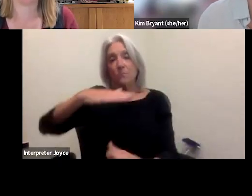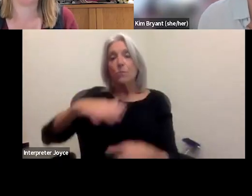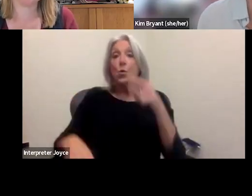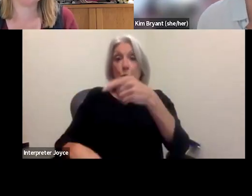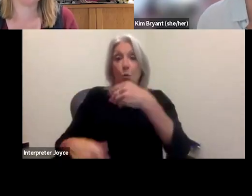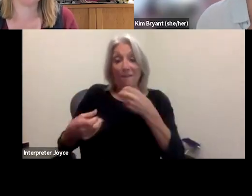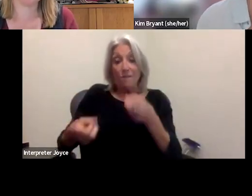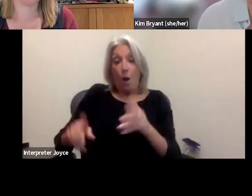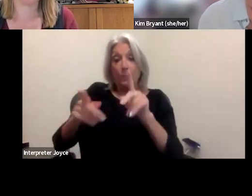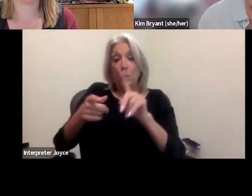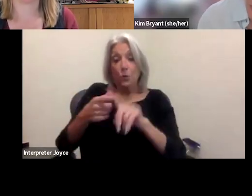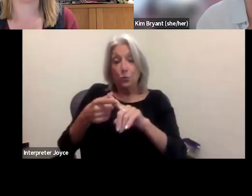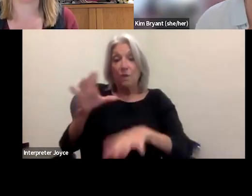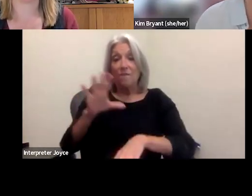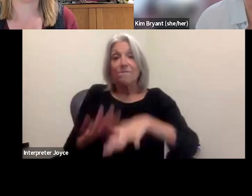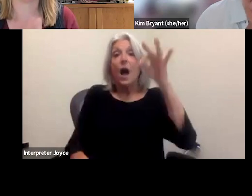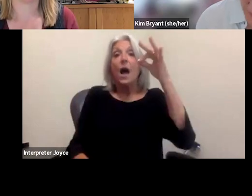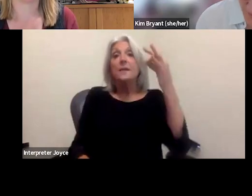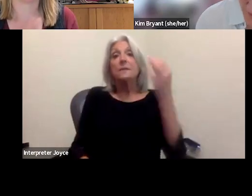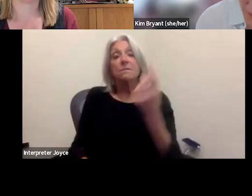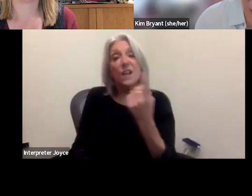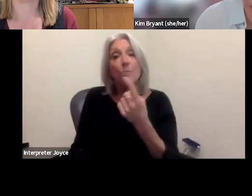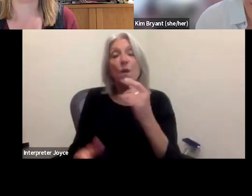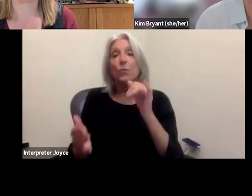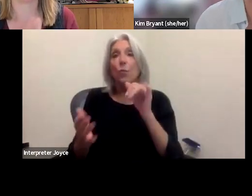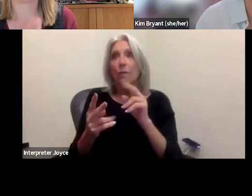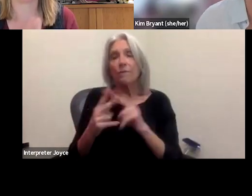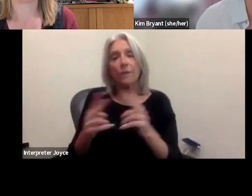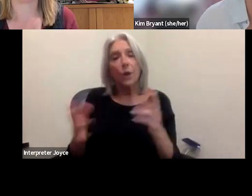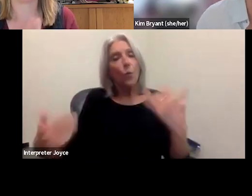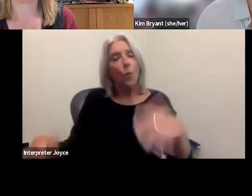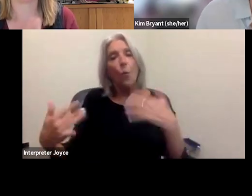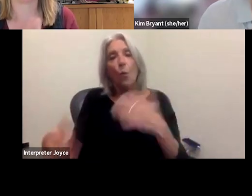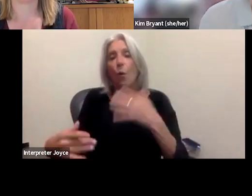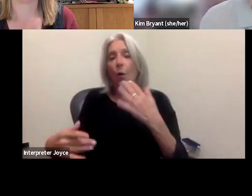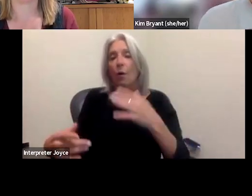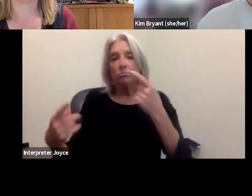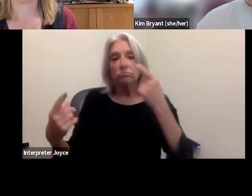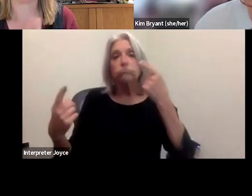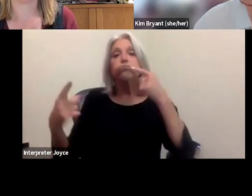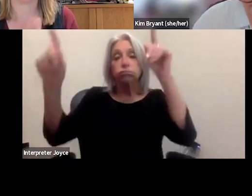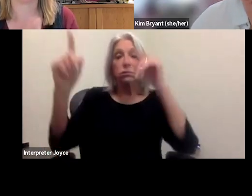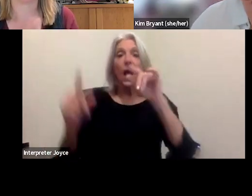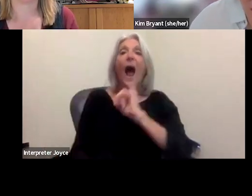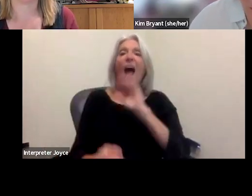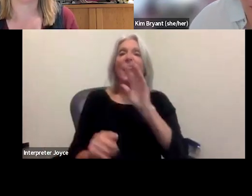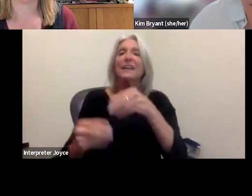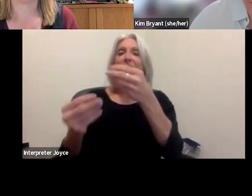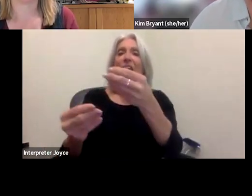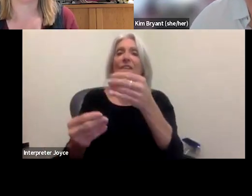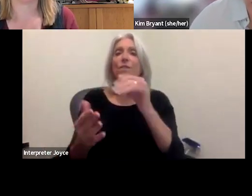something that is delightful or transformative. I gave the earlier example of the Firefox Profiles Team.